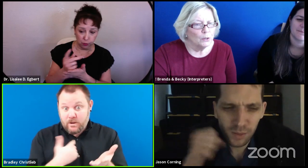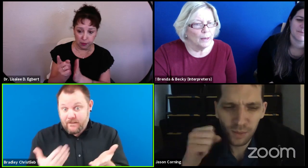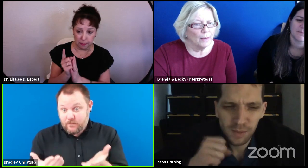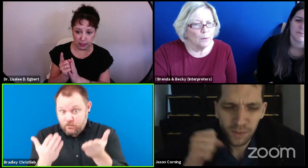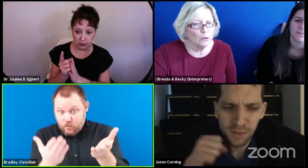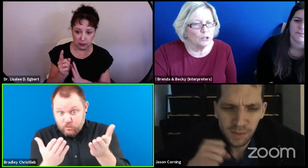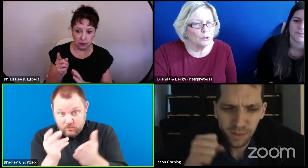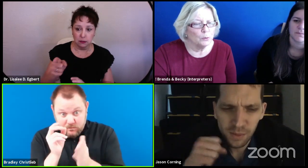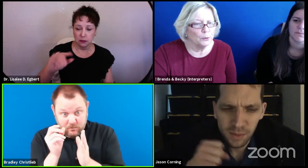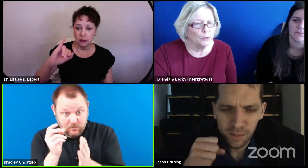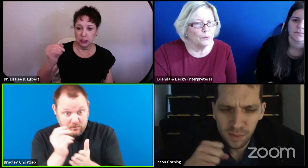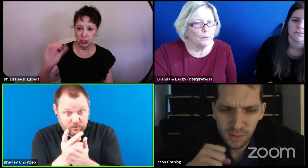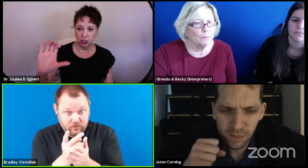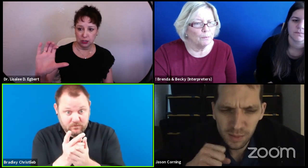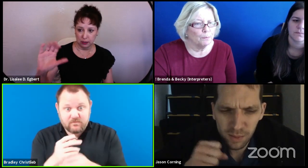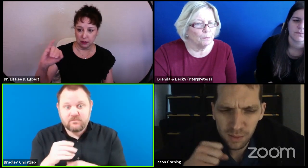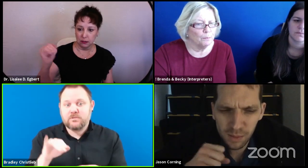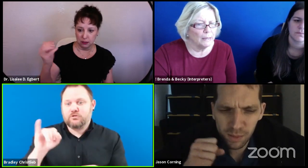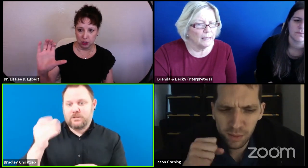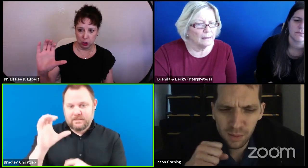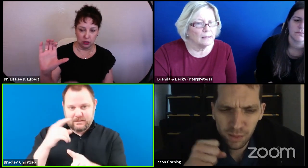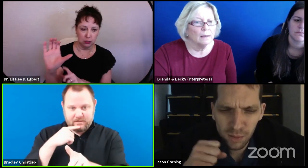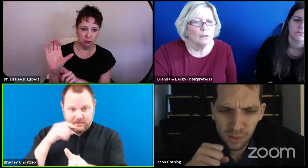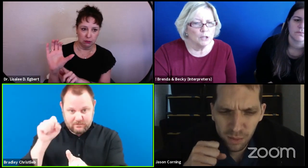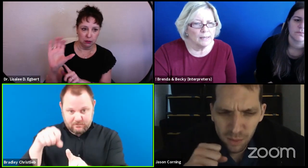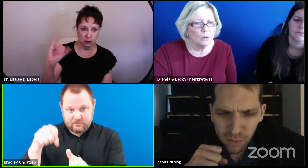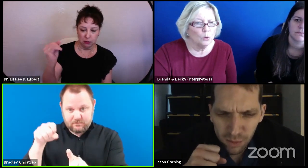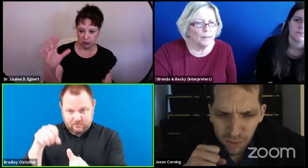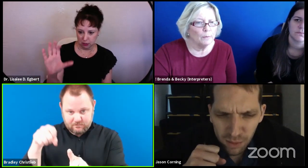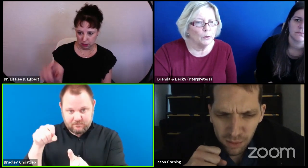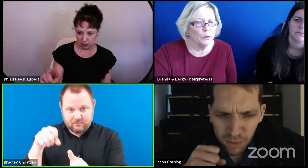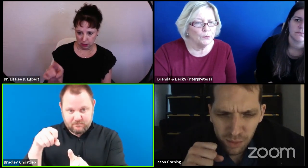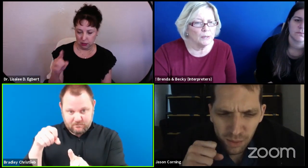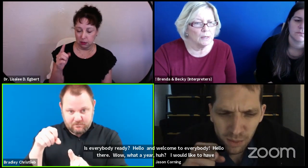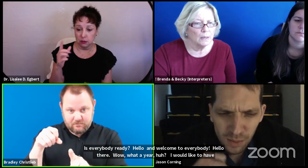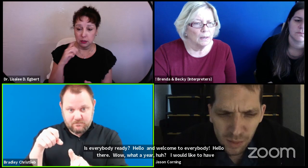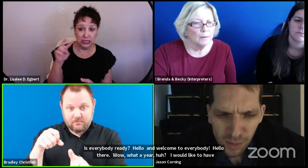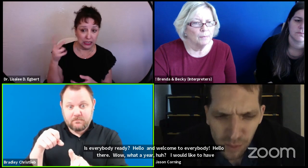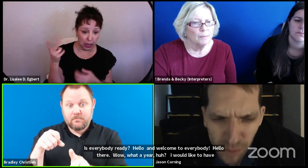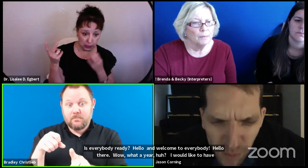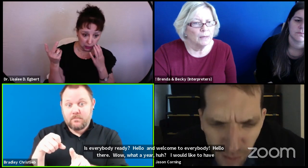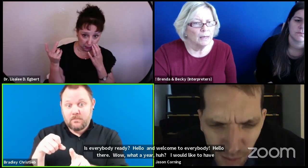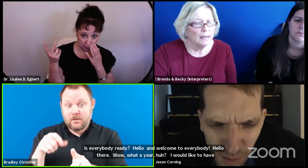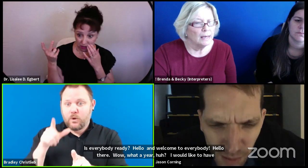Do we have a motion to approve the minutes? Jason Corning moves.